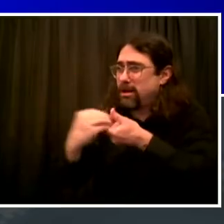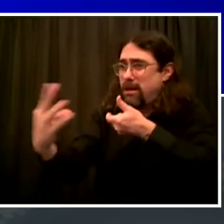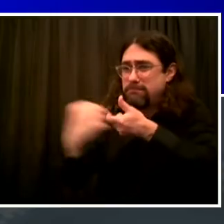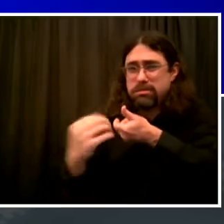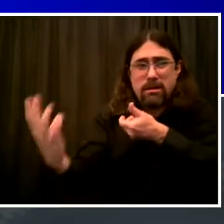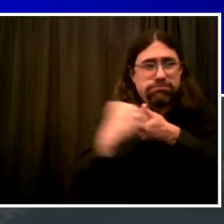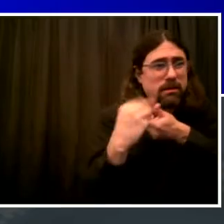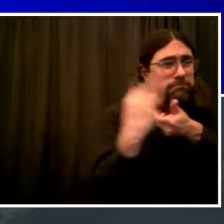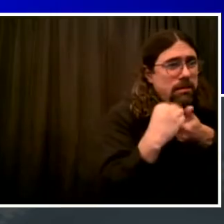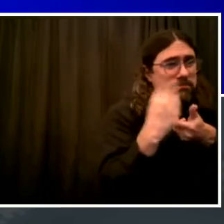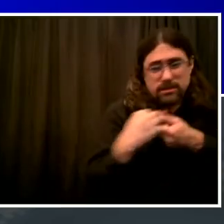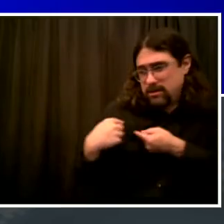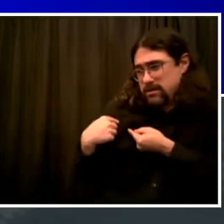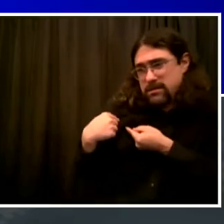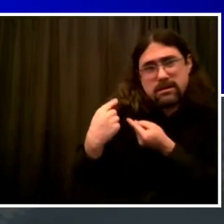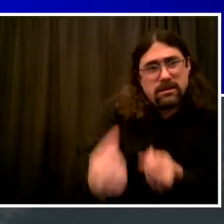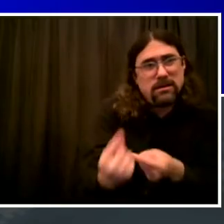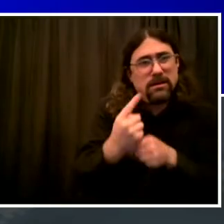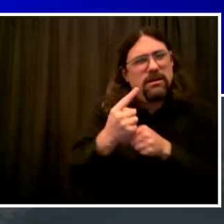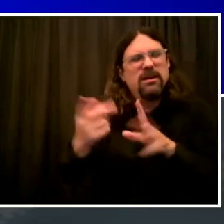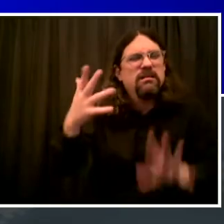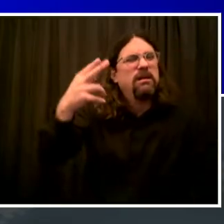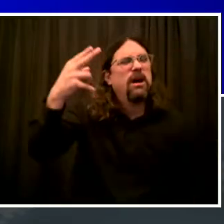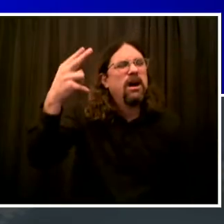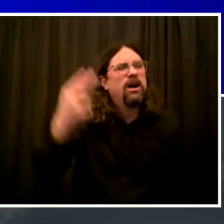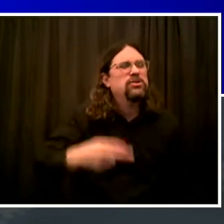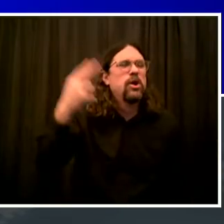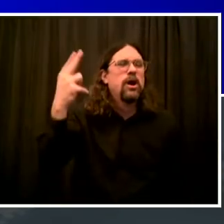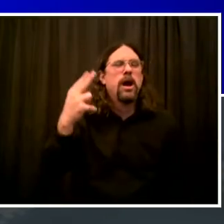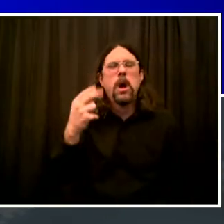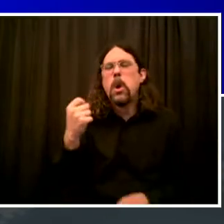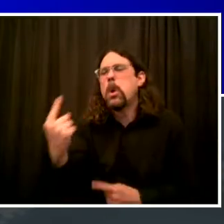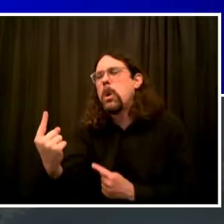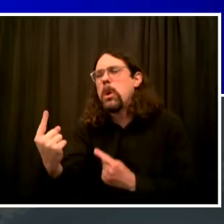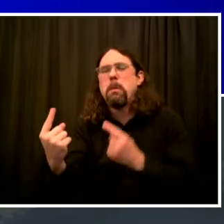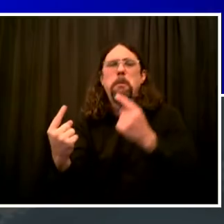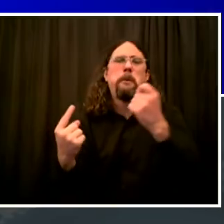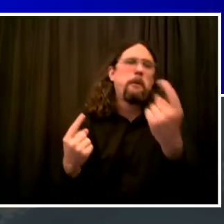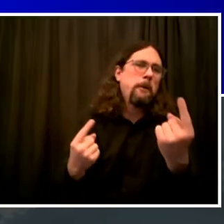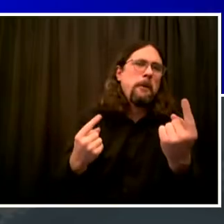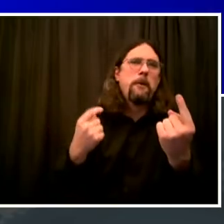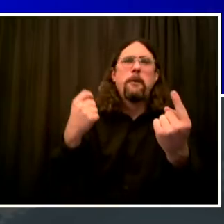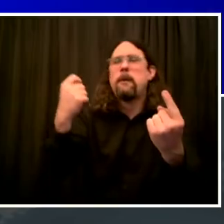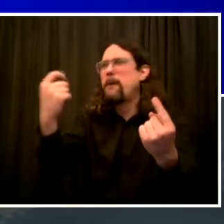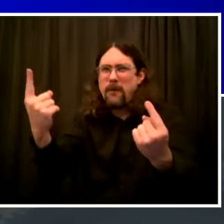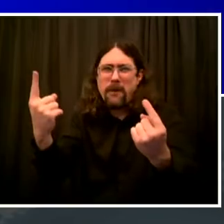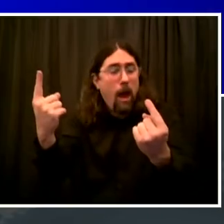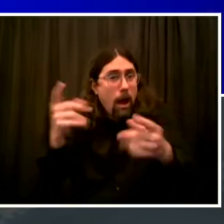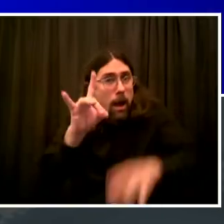THAT'S AT RULY